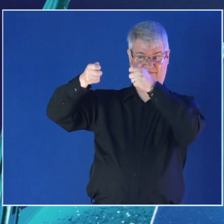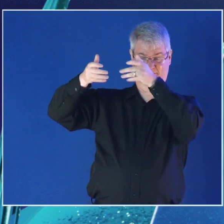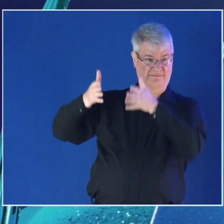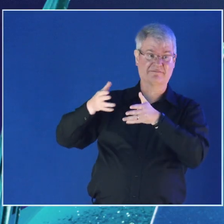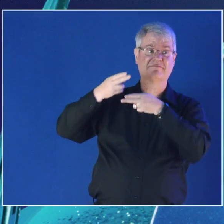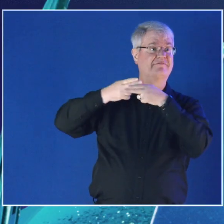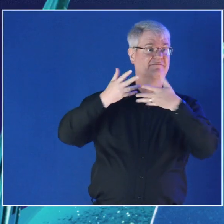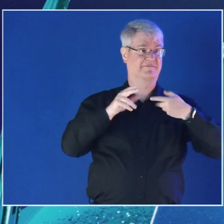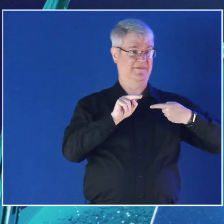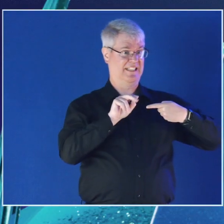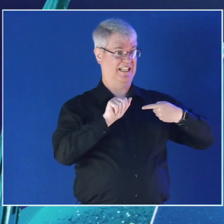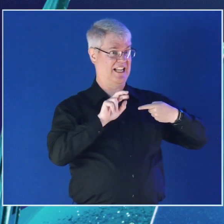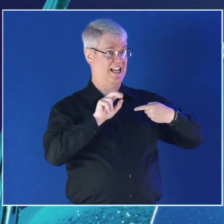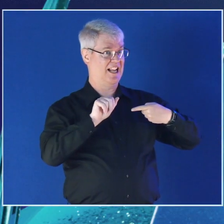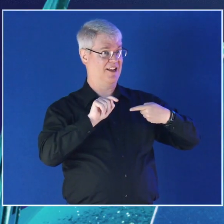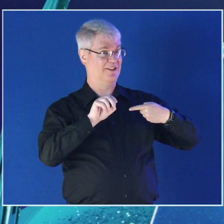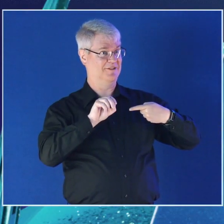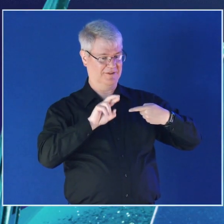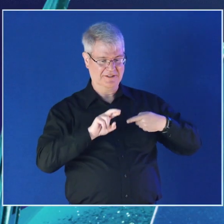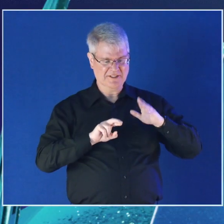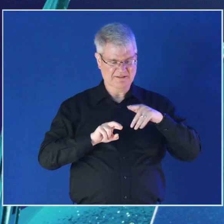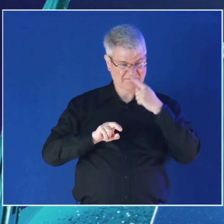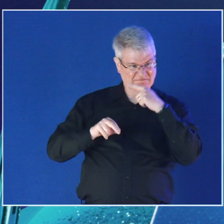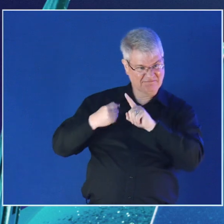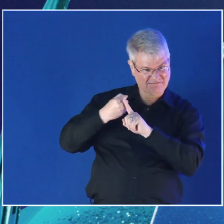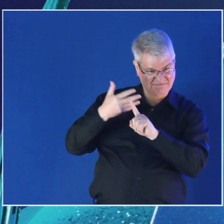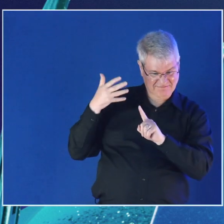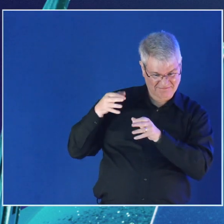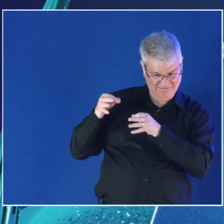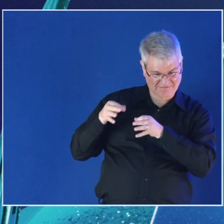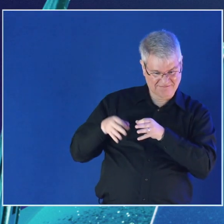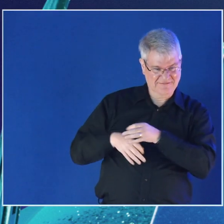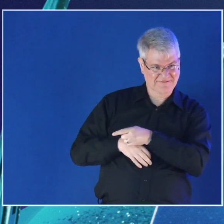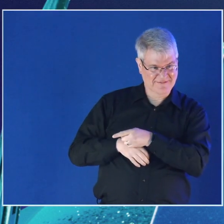Thank you, Clint. Our goal with Narrator is